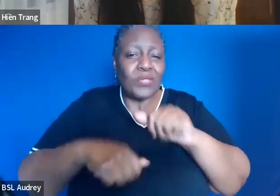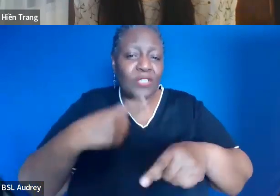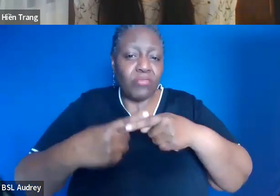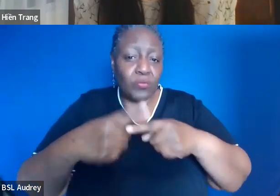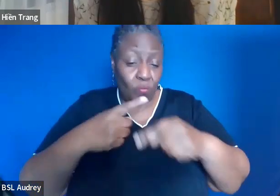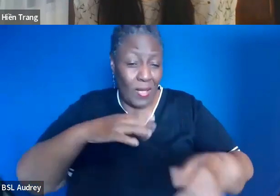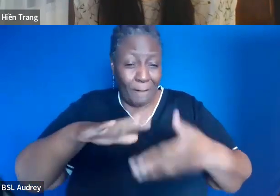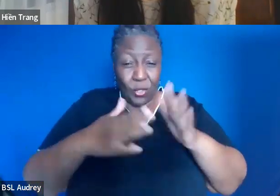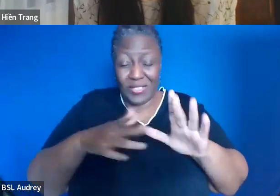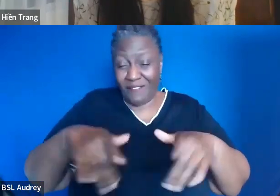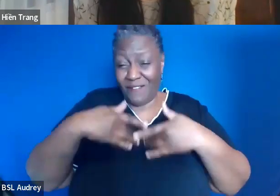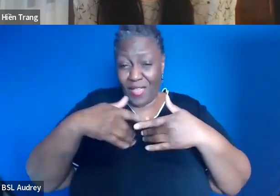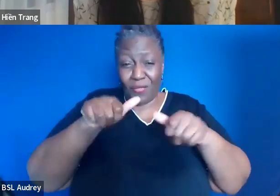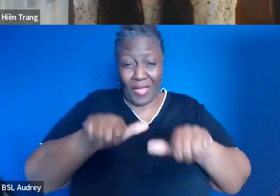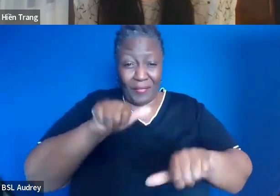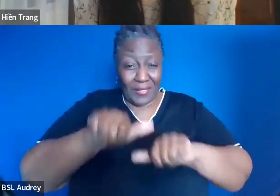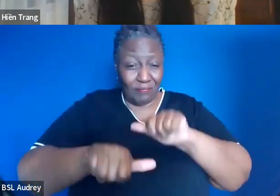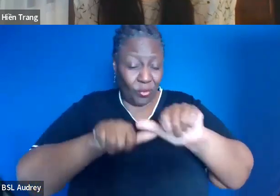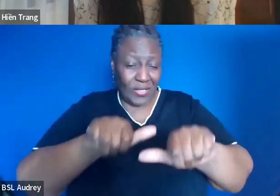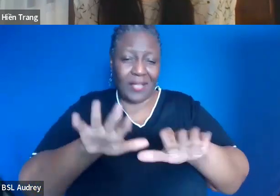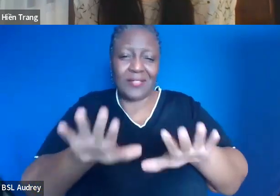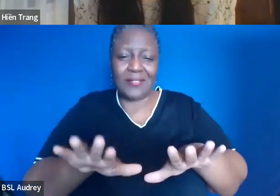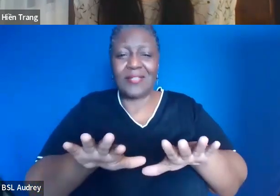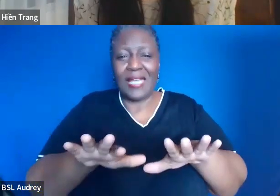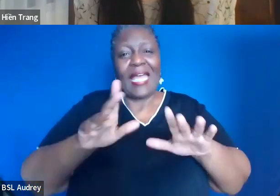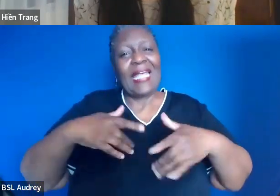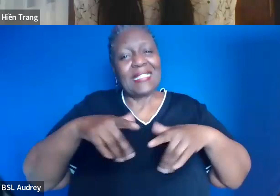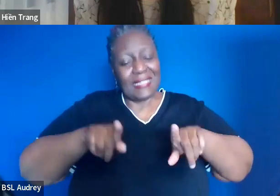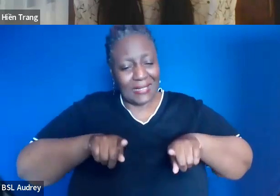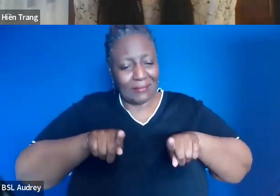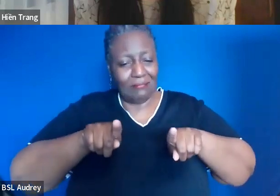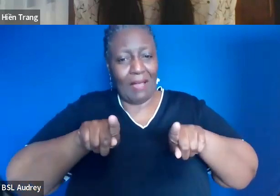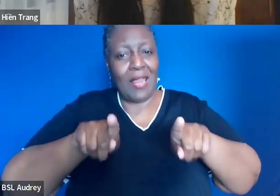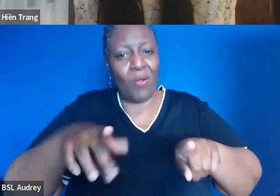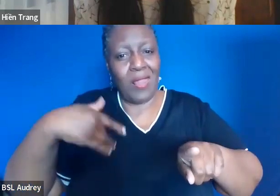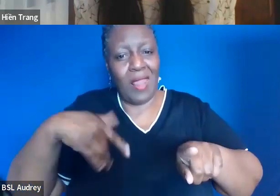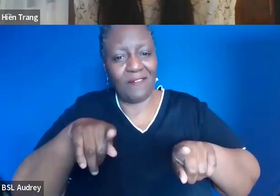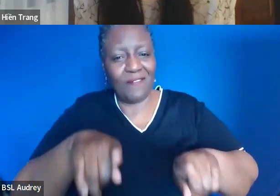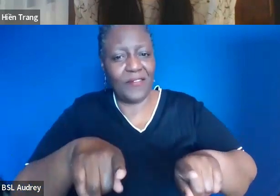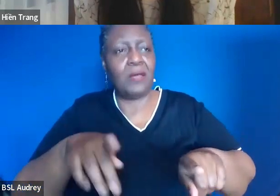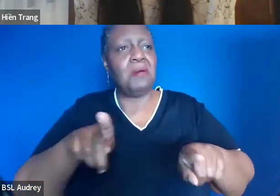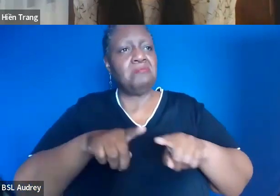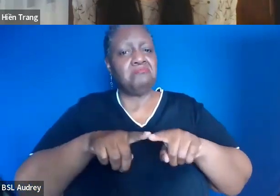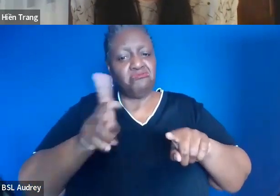feel like this process of translation parallels with my own process of reconnection and with